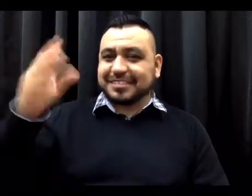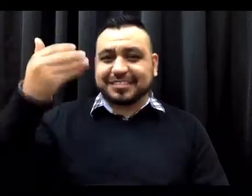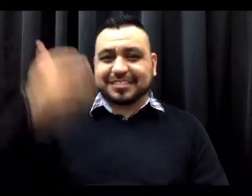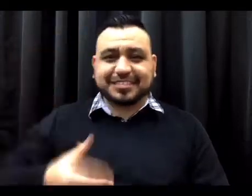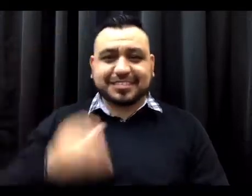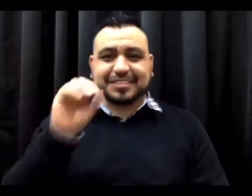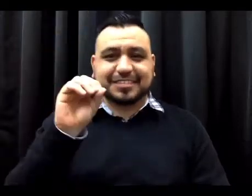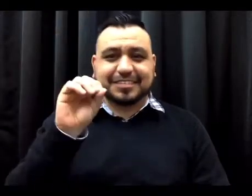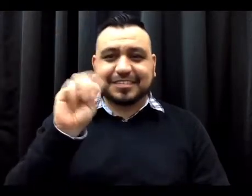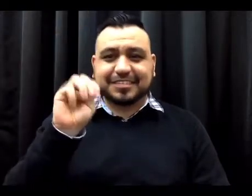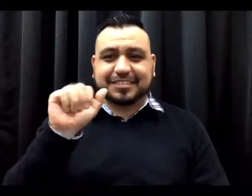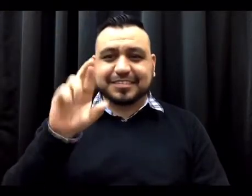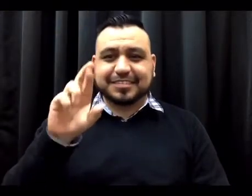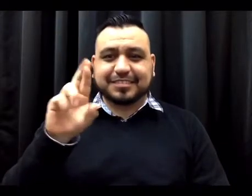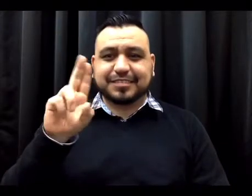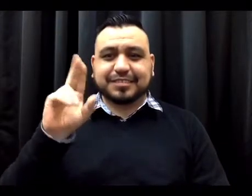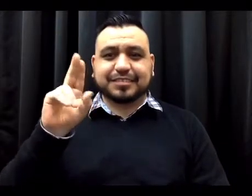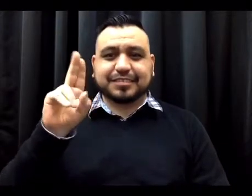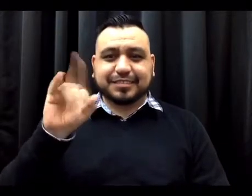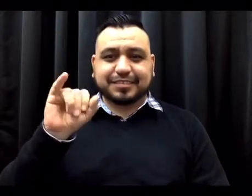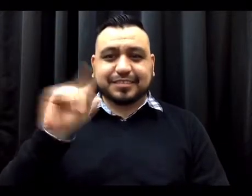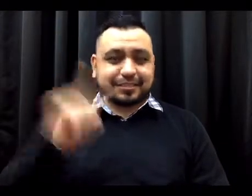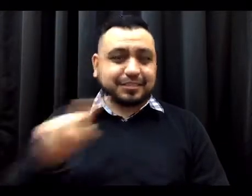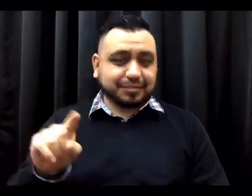Hello, my name is Omar Ruiz.